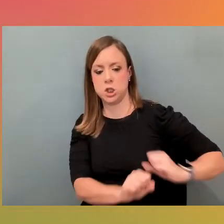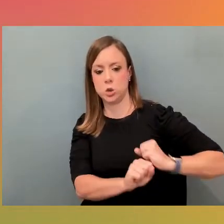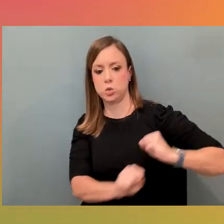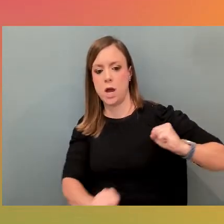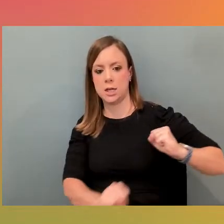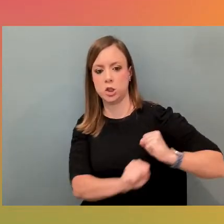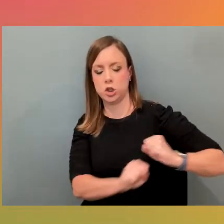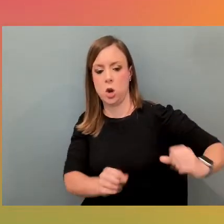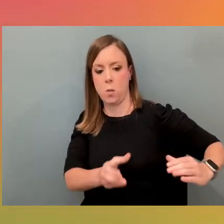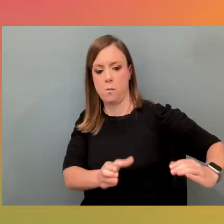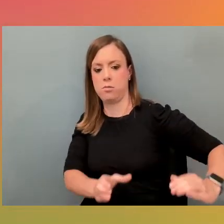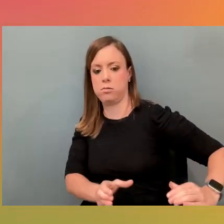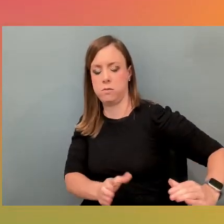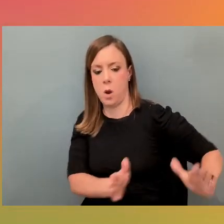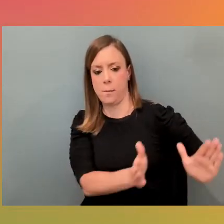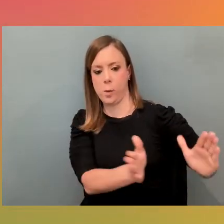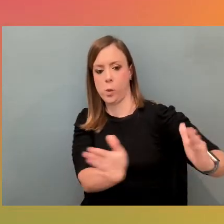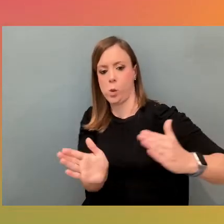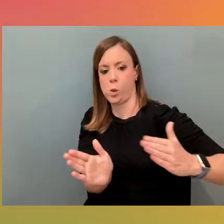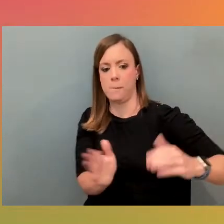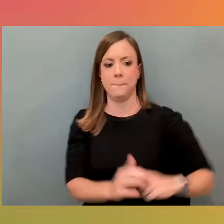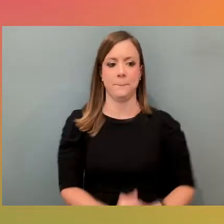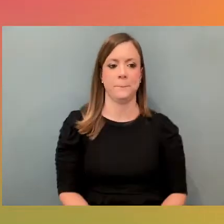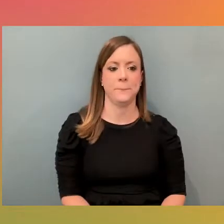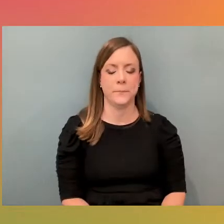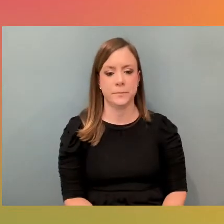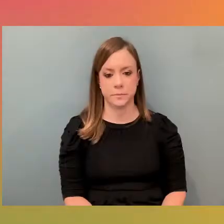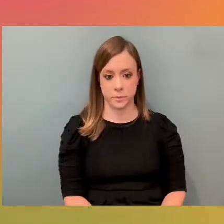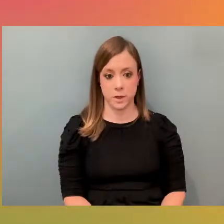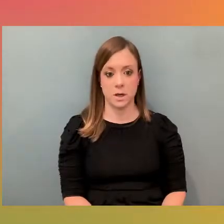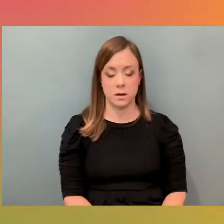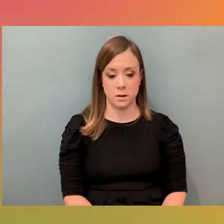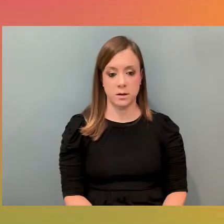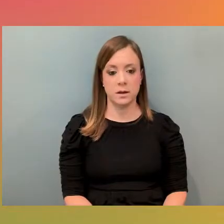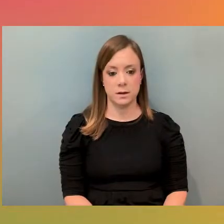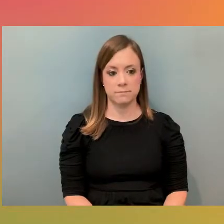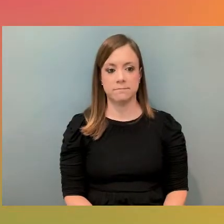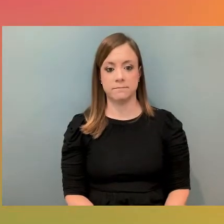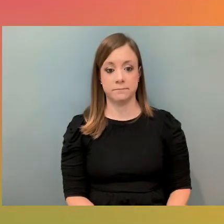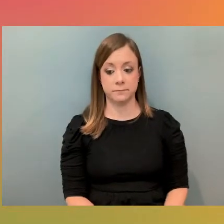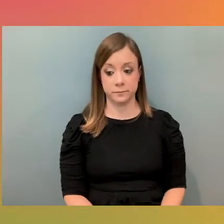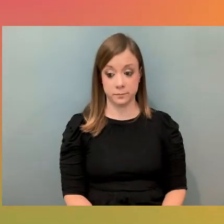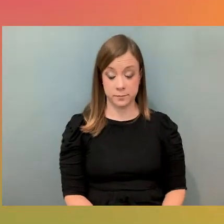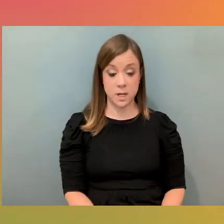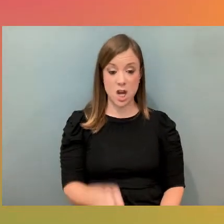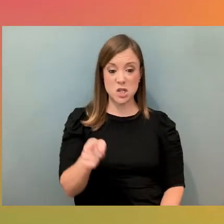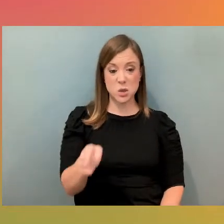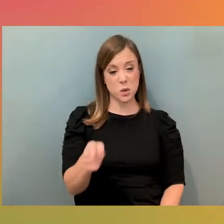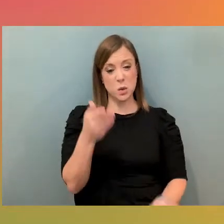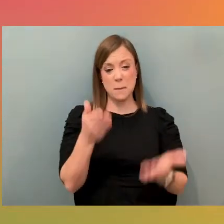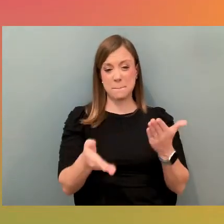THROUGH THE LEFT SIDE OF YOUR